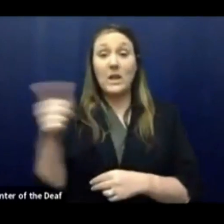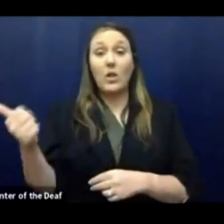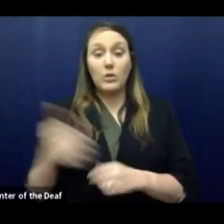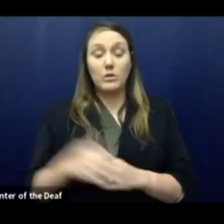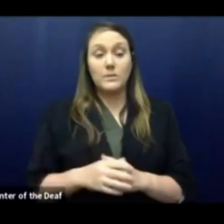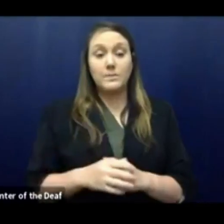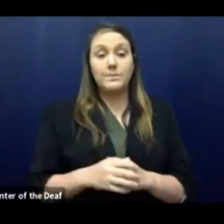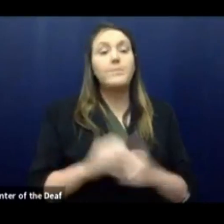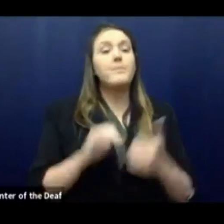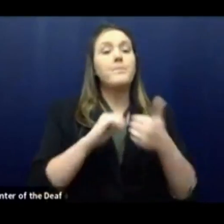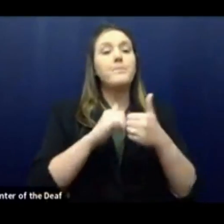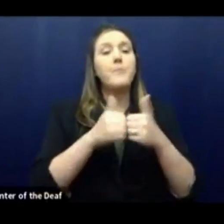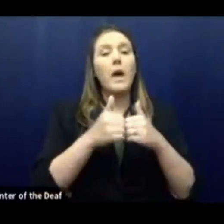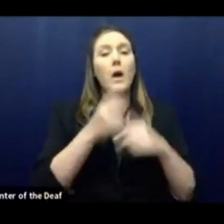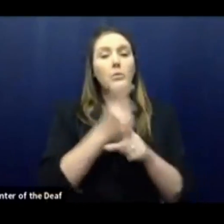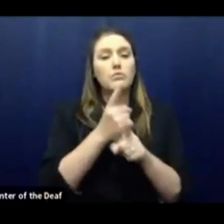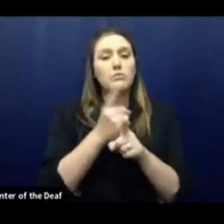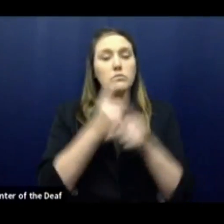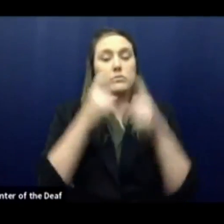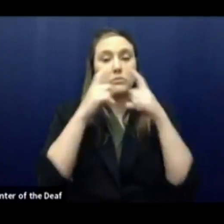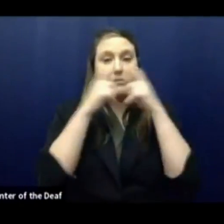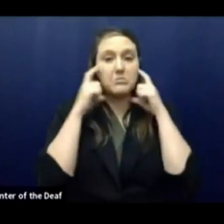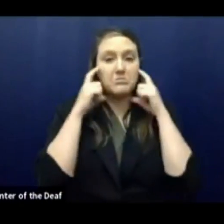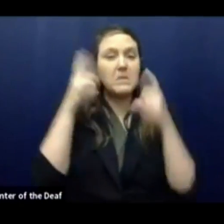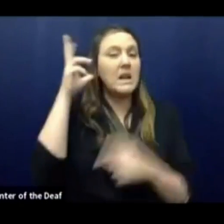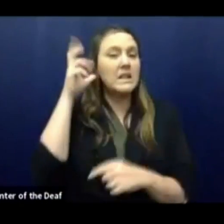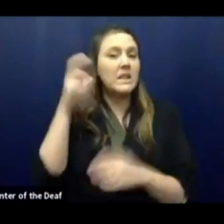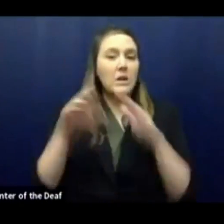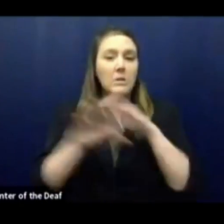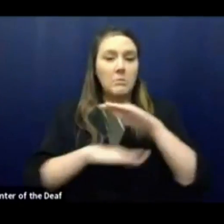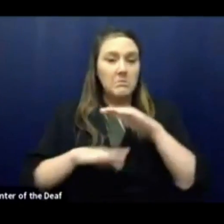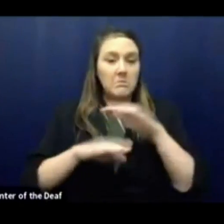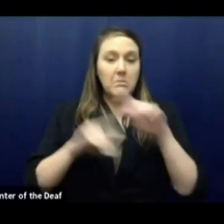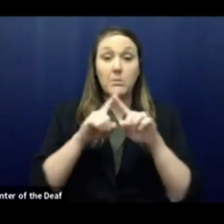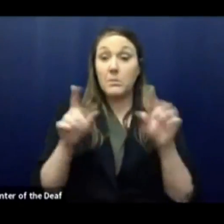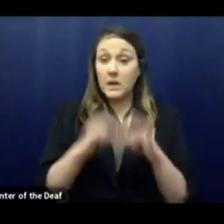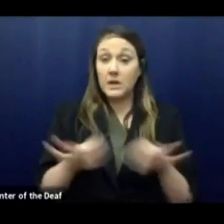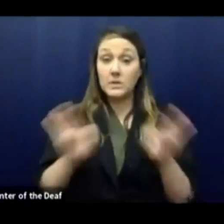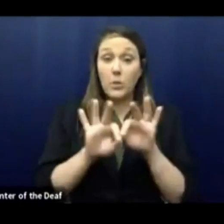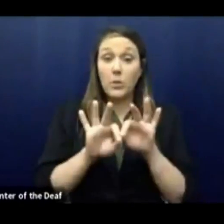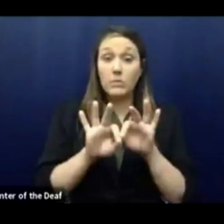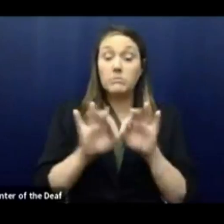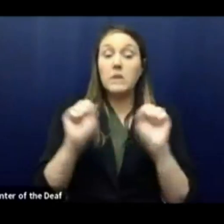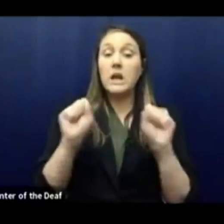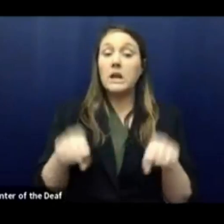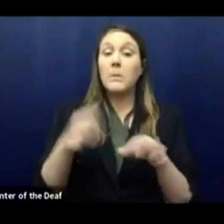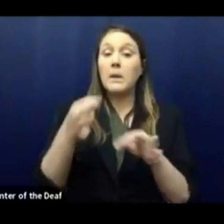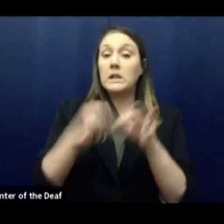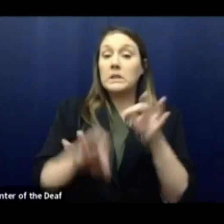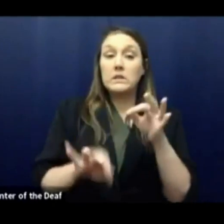BECAUSE4@ EVEN IF YOU FEEL FINE THAT DOESN'T MEAN YOU AREN'T BECAUSE4@ EVEN IF YOU FEEL FINE THAT DOESN'T MEAN YOU AREN'T PRETTY BECAUSE4@ EVEN IF YOU FEEL FINE THAT DOESN'T MEAN YOU AREN'T PRETTY PUTTING4@ BECAUSE4@ EVEN IF YOU FEEL FINE THAT DOESN'T MEAN YOU AREN'T PRETTY PUTTING4@ OTHERS BECAUSE4@ EVEN IF YOU FEEL FINE THAT DOESN'T MEAN YOU AREN'T PRETTY PUTTING4@ OTHERS AT BECAUSE4@ EVEN IF YOU FEEL FINE THAT DOESN'T MEAN YOU AREN'T PRETTY PUTTING4@ OTHERS AT RISK THAT DOESN'T MEAN YOU AREN'T PRETTY PUTTING4@ OTHERS AT RISK THAT DOESN'T MEAN YOU AREN'T PRETTY PUTTING4@ OTHERS AT RISK NOW THAT DOESN'T MEAN YOU AREN'T PRETTY PUTTING4@ OTHERS AT RISK NOW LEFT THAT DOESN'T MEAN YOU AREN'T PRETTY PUTTING4@ OTHERS AT RISK NOW LEFT TO THAT DOESN'T MEAN YOU AREN'T PRETTY PUTTING4@ OTHERS AT RISK NOW LEFT TO GO THAT DOESN'T MEAN YOU AREN'T PRETTY PUTTING4@ OTHERS AT RISK NOW LEFT TO GO OVER THAT DOESN'T MEAN YOU AREN'T PRETTY PUTTING4@ OTHERS AT RISK NOW LEFT TO GO OVER THE THAT DOESN'T MEAN YOU AREN'T PRETTY PUTTING4@ OTHERS AT RISK NOW LEFT TO GO OVER THE PROPER PRETTY PUTTING4@ OTHERS AT RISK NOW LEFT TO GO OVER THE PROPER PRETTY PUTTING4@ OTHERS AT RISK NOW LEFT TO GO OVER THE PROPER WAY PRETTY PUTTING4@ OTHERS AT RISK NOW LEFT TO GO OVER THE PROPER WAY TO PRETTY PUTTING4@ OTHERS AT RISK NOW LEFT TO GO OVER THE PROPER WAY TO WEAR PRETTY PUTTING4@ OTHERS AT RISK NOW LEFT TO GO OVER THE PROPER WAY TO WEAR MASKS PRETTY PUTTING4@ OTHERS AT RISK NOW LEFT TO GO OVER THE PROPER WAY TO WEAR MASKS AND PRETTY PUTTING4@ OTHERS AT RISK NOW LEFT TO GO OVER THE PROPER WAY TO WEAR MASKS AND OTHER NOW LEFT TO GO OVER THE PROPER WAY TO WEAR MASKS AND OTHER NOW LEFT TO GO OVER THE PROPER WAY TO WEAR MASKS AND OTHER SOUNDS NOW LEFT TO GO OVER THE PROPER WAY TO WEAR MASKS AND OTHER SOUNDS BASIC NOW LEFT TO GO OVER THE PROPER WAY TO WEAR MASKS AND OTHER SOUNDS BASIC BUT NOW LEFT TO GO OVER THE PROPER WAY TO WEAR MASKS AND OTHER SOUNDS BASIC BUT IT'S NOW LEFT TO GO OVER THE PROPER WAY TO WEAR MASKS AND OTHER SOUNDS BASIC BUT IT'S VERY